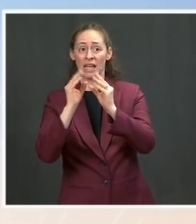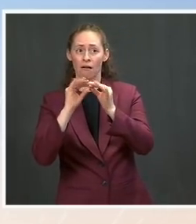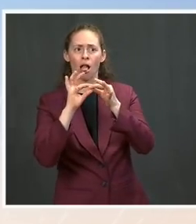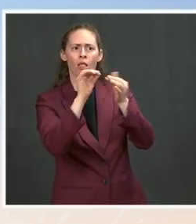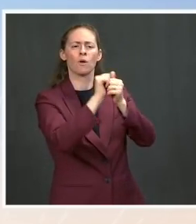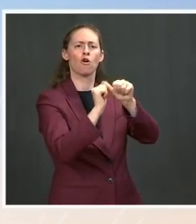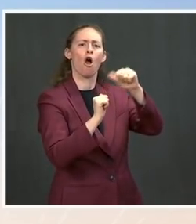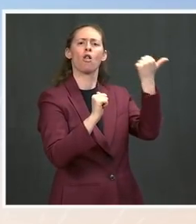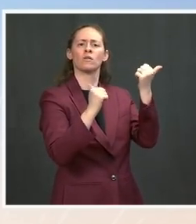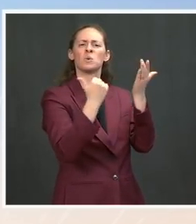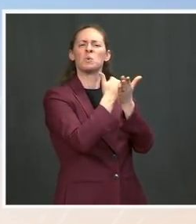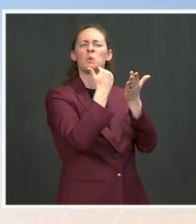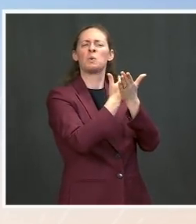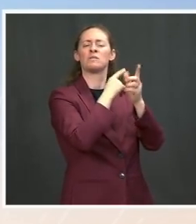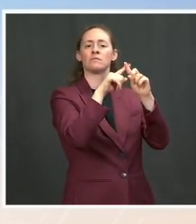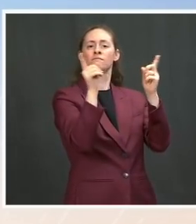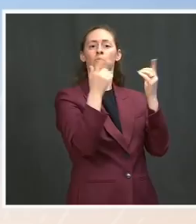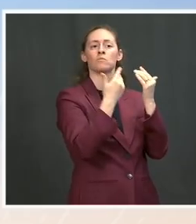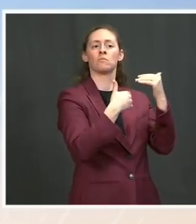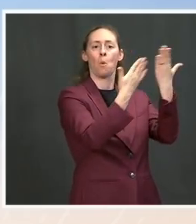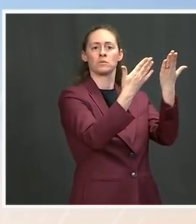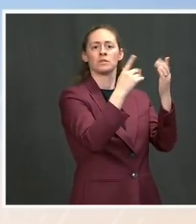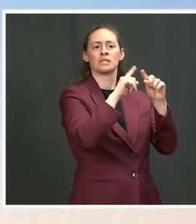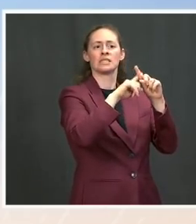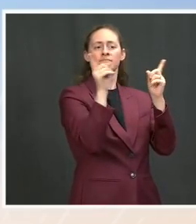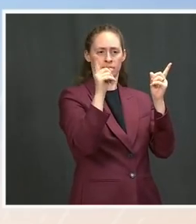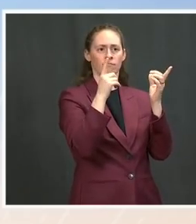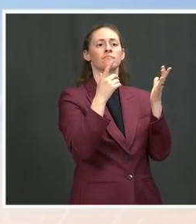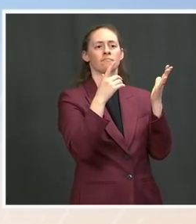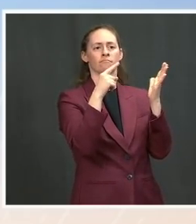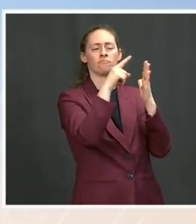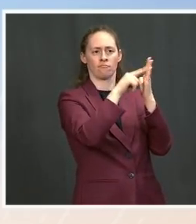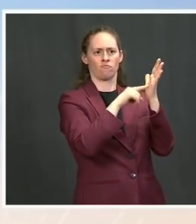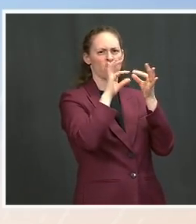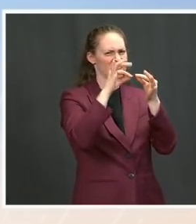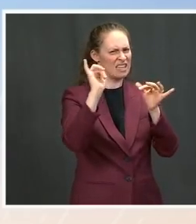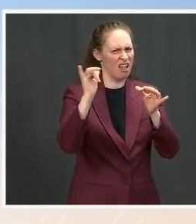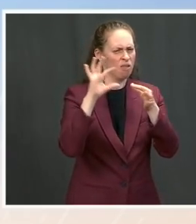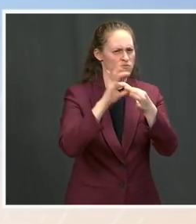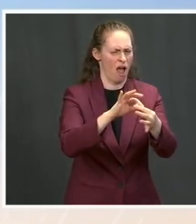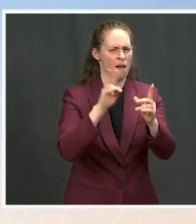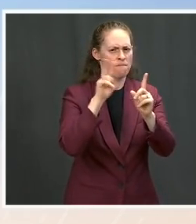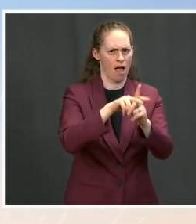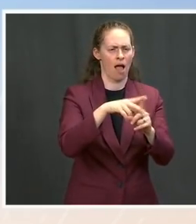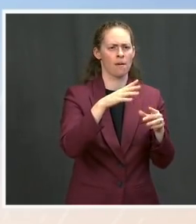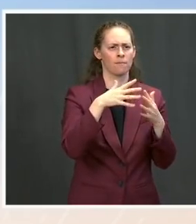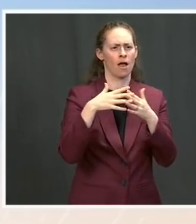which is focused on the American Jobs Plan, so I would expect that to be a primary focus of the meeting.